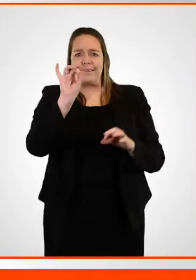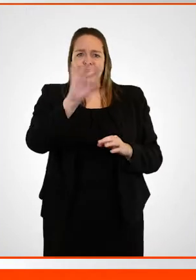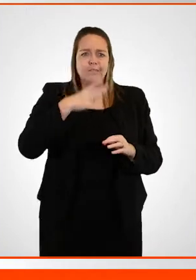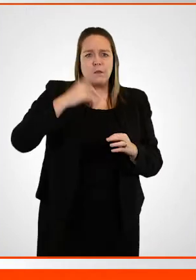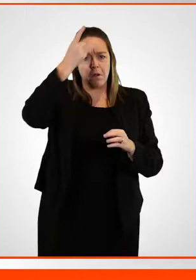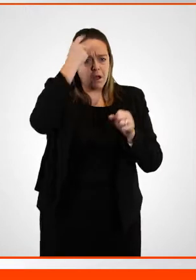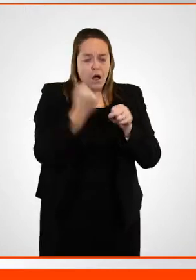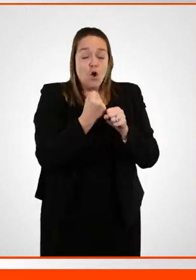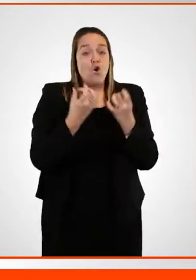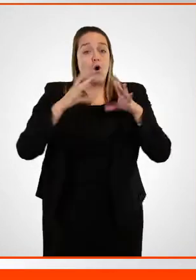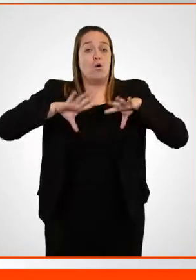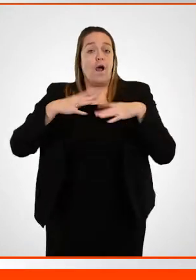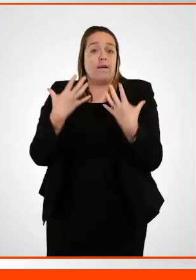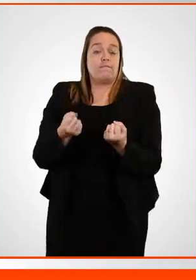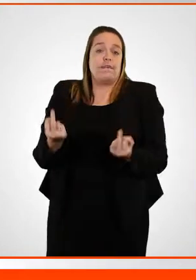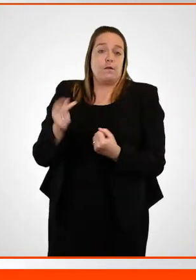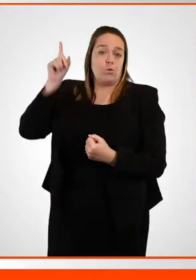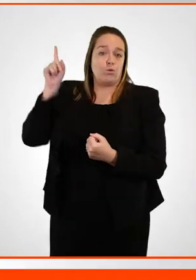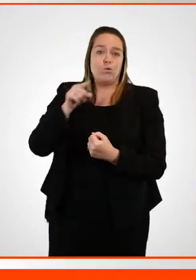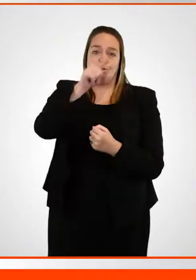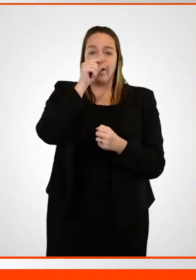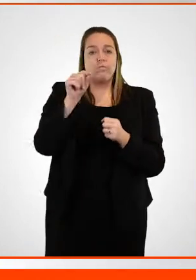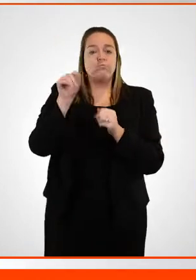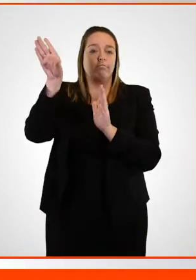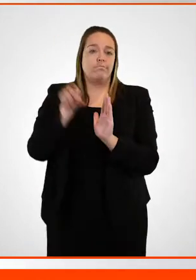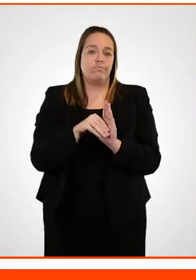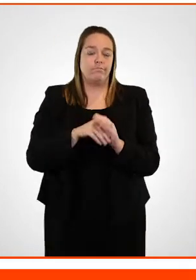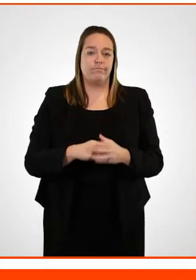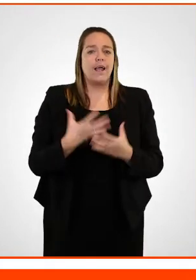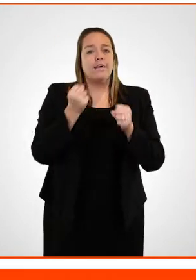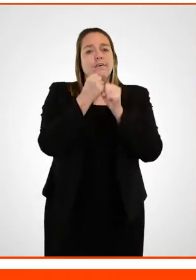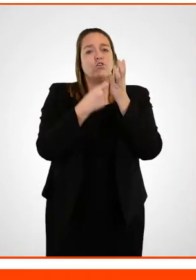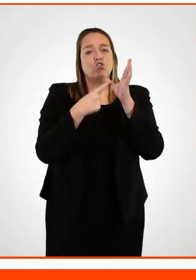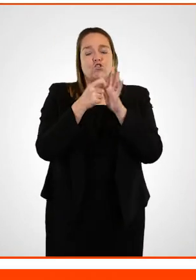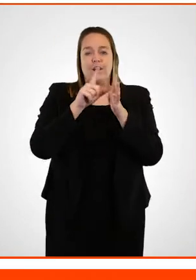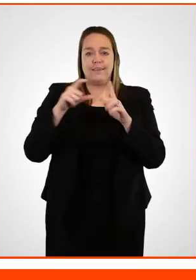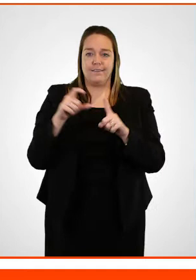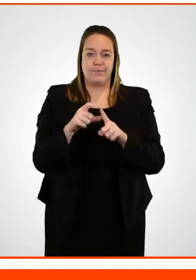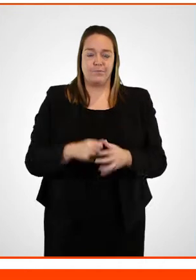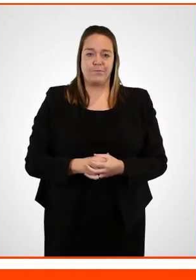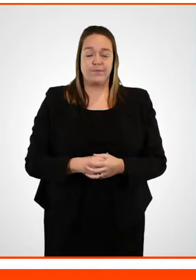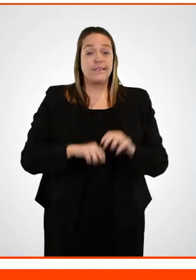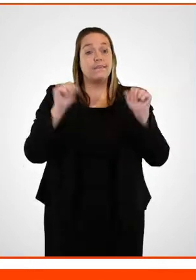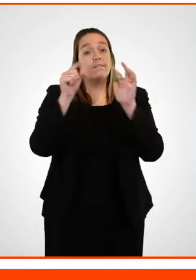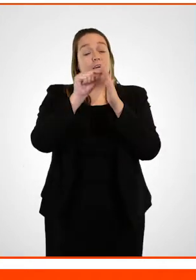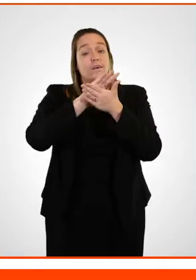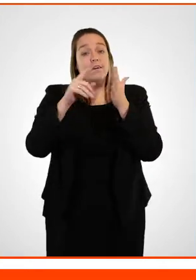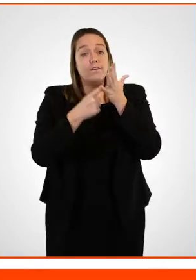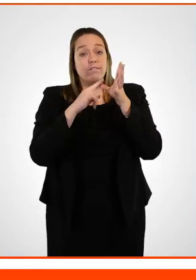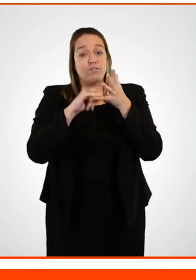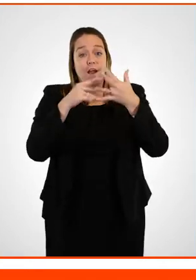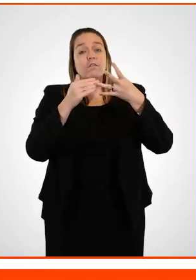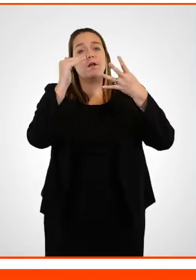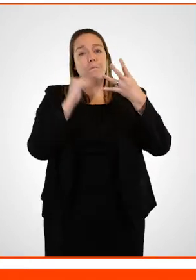readily available for you and they're all graded.